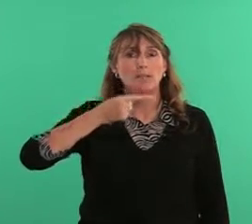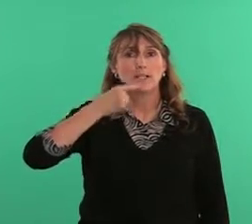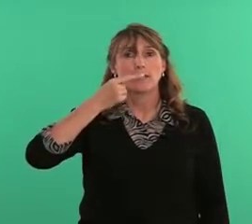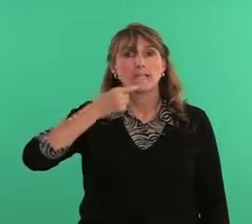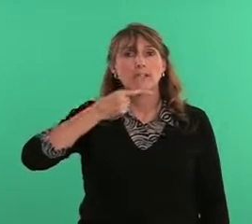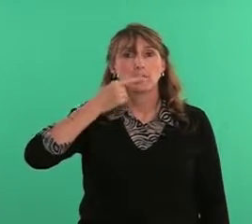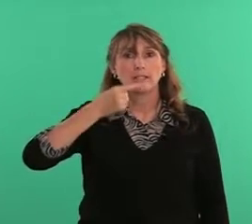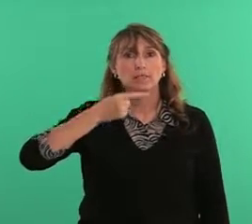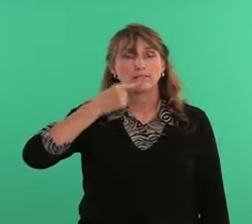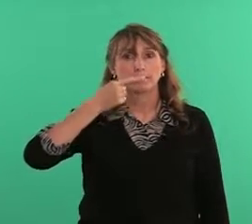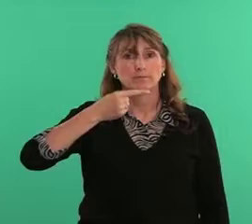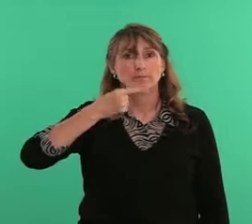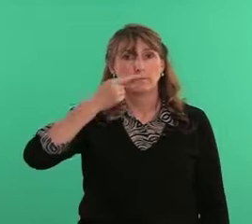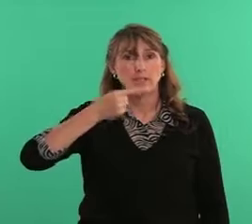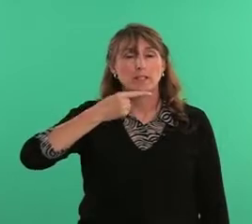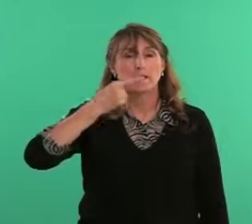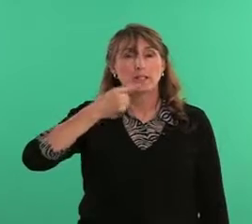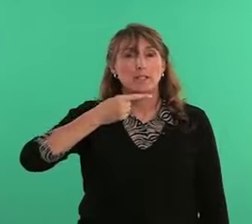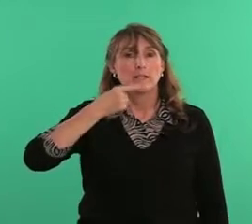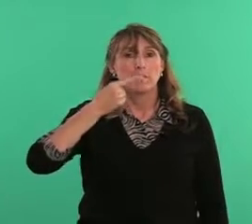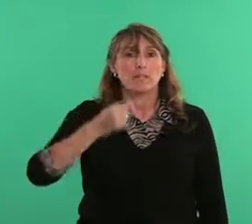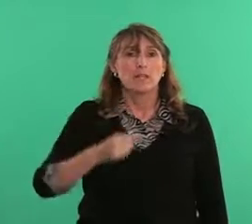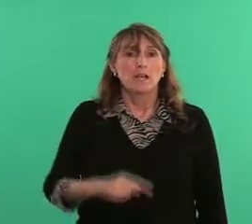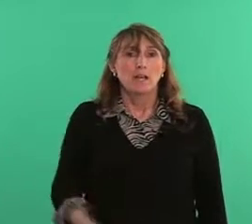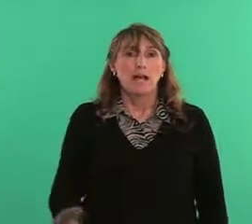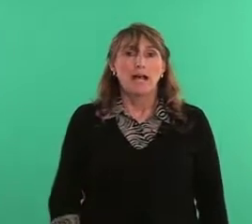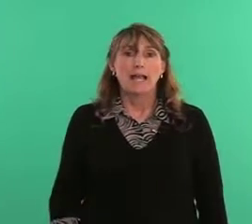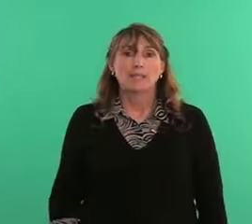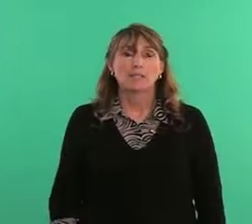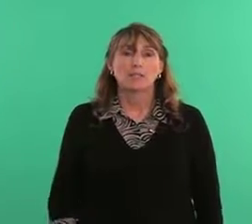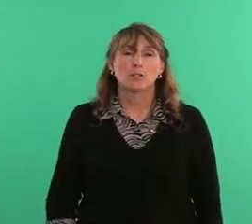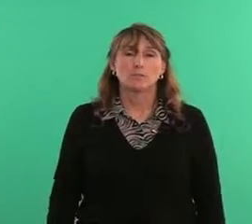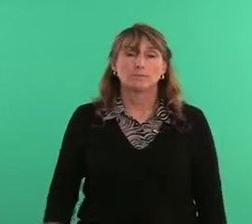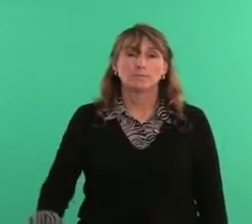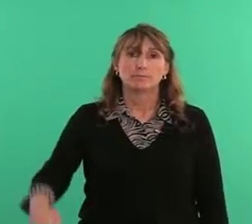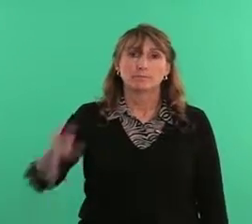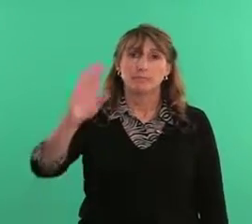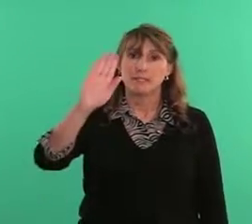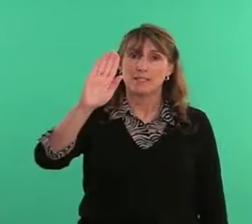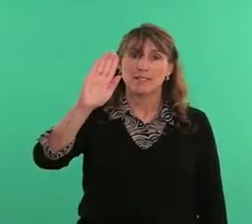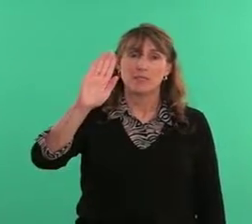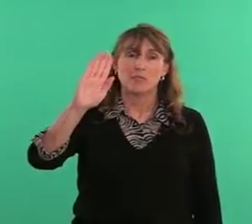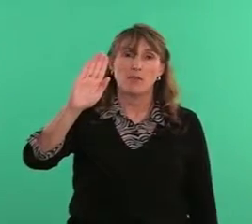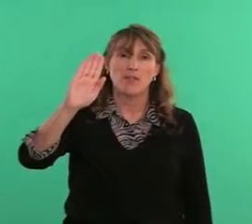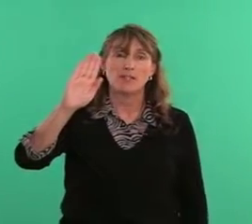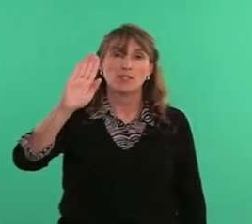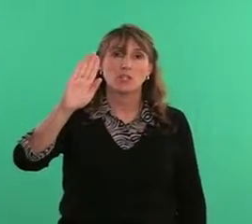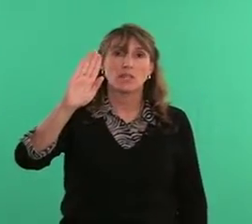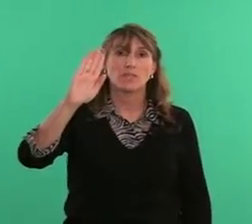hearing hi, hello - is the five handshape